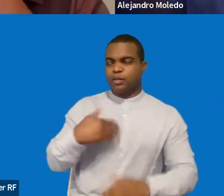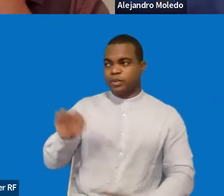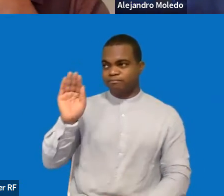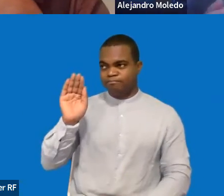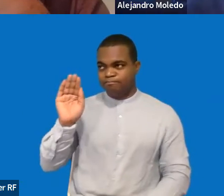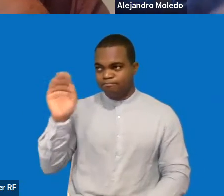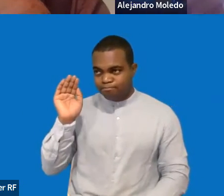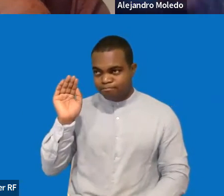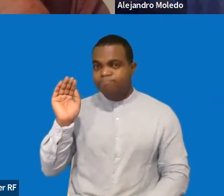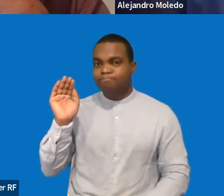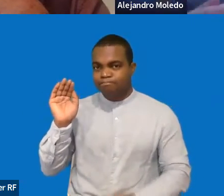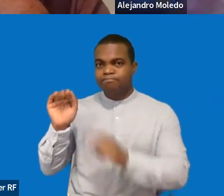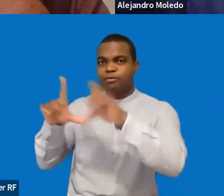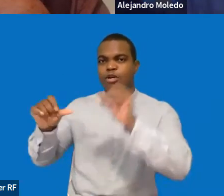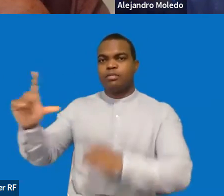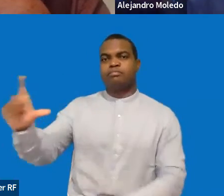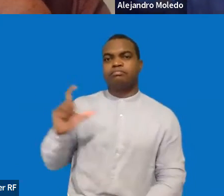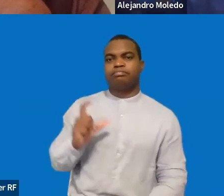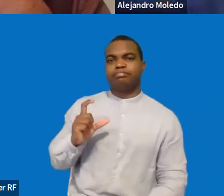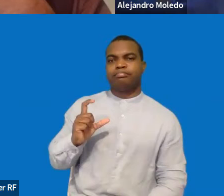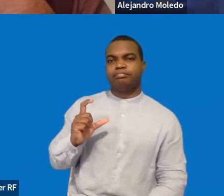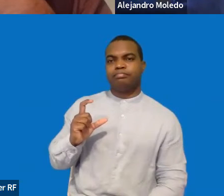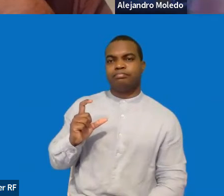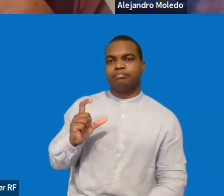I want people not to judge if I have a disability or not,